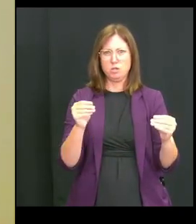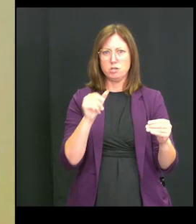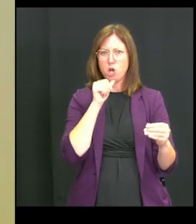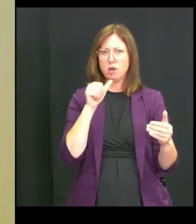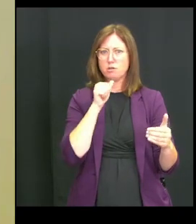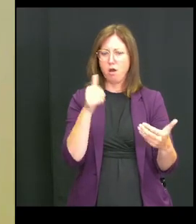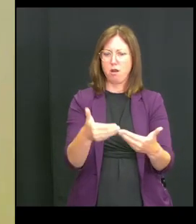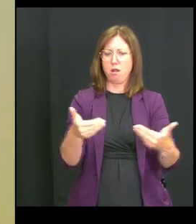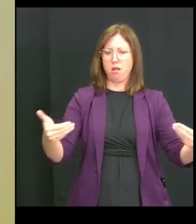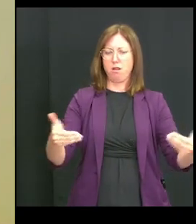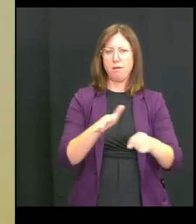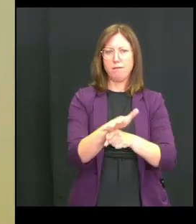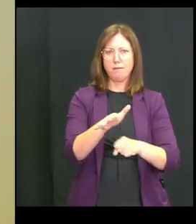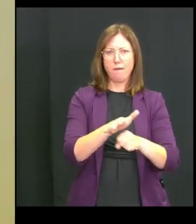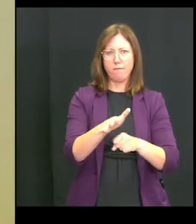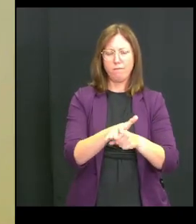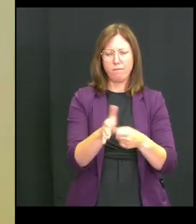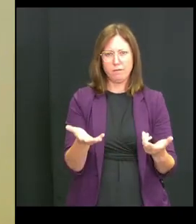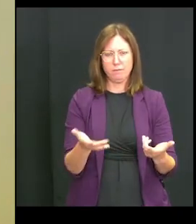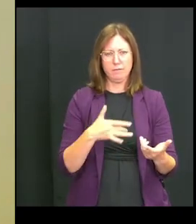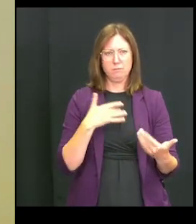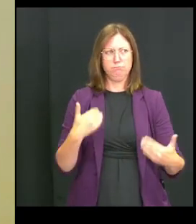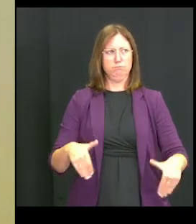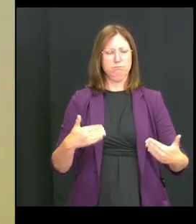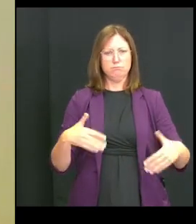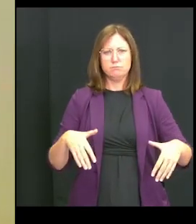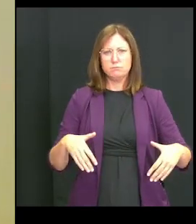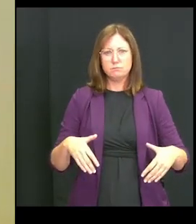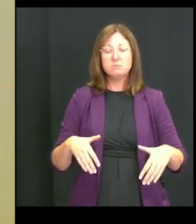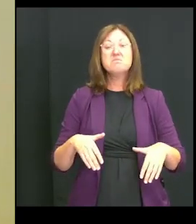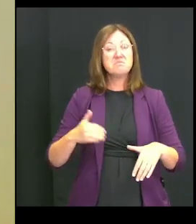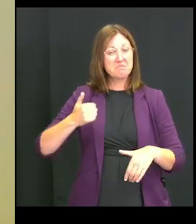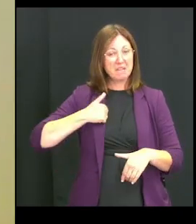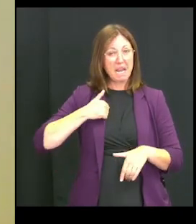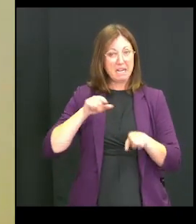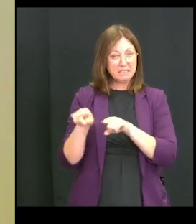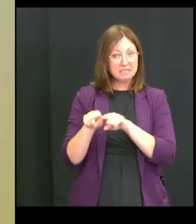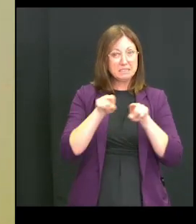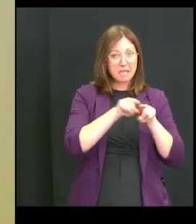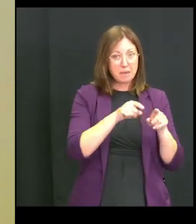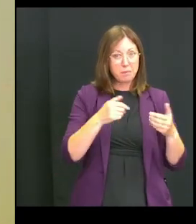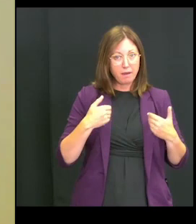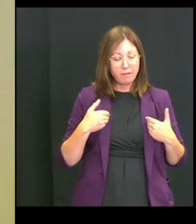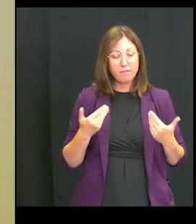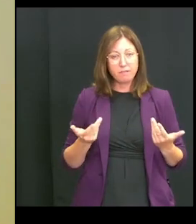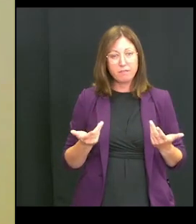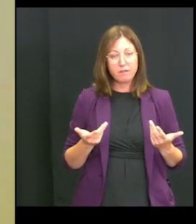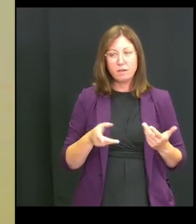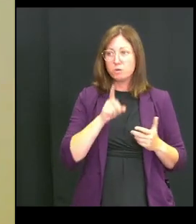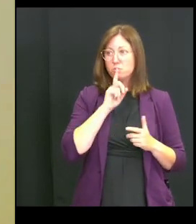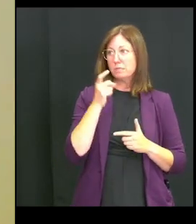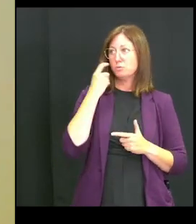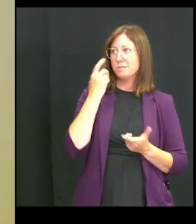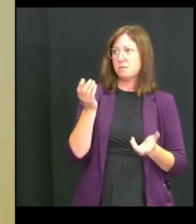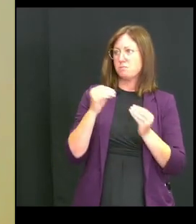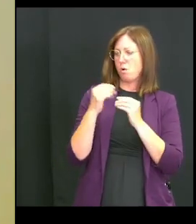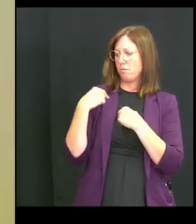We had the same kind of arguments in Canada, and much more recent, as late as the 1980s.